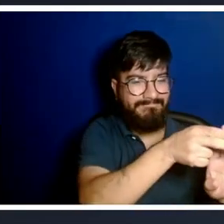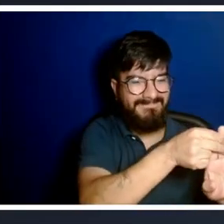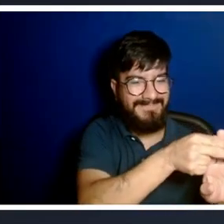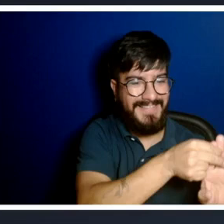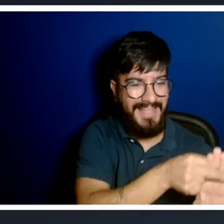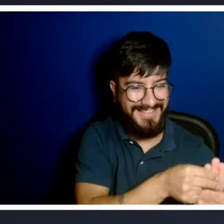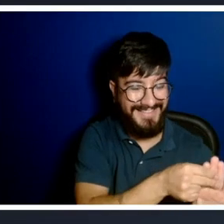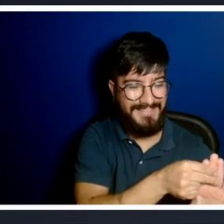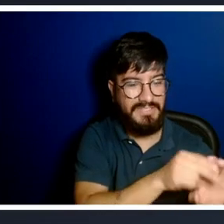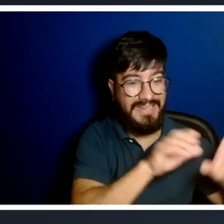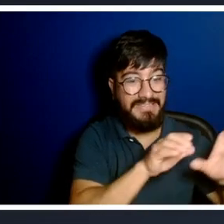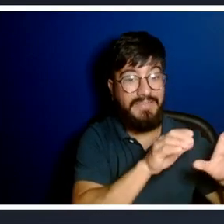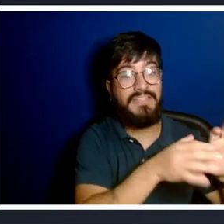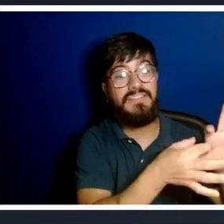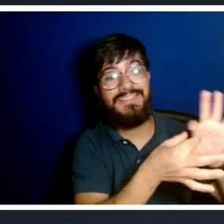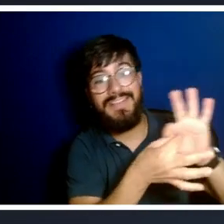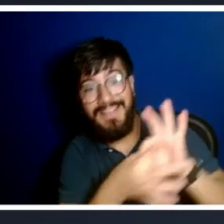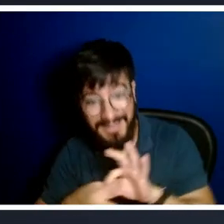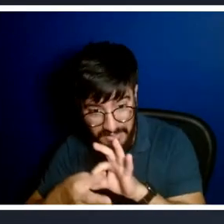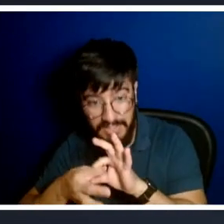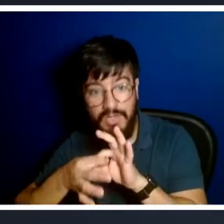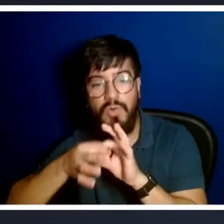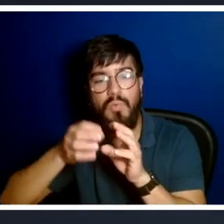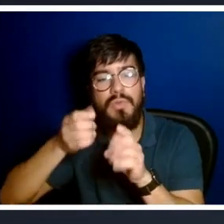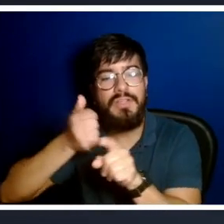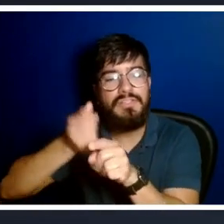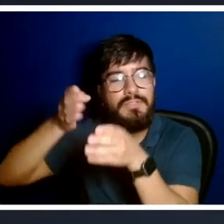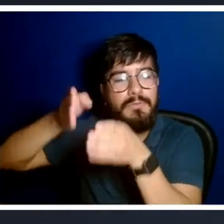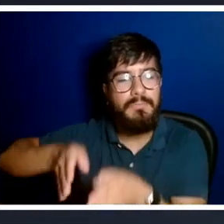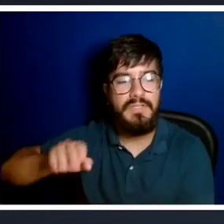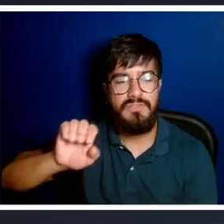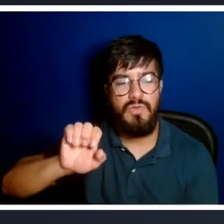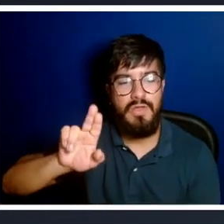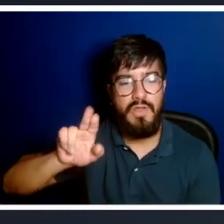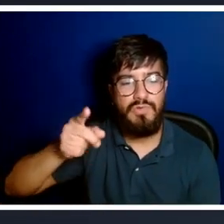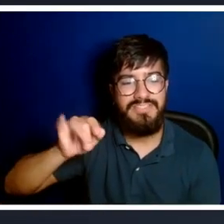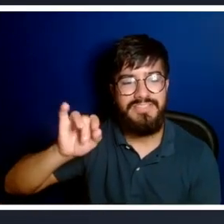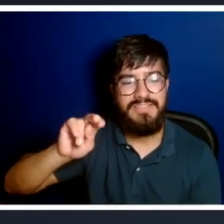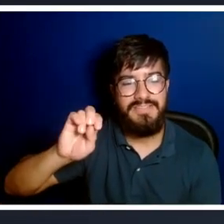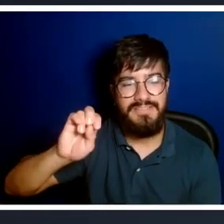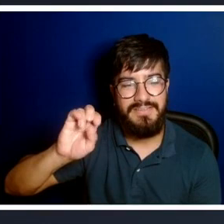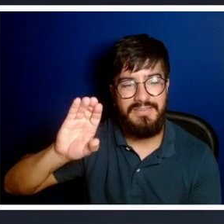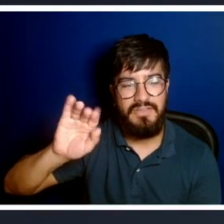as well as a set of stamps featuring sharks. And tied it all together with a picture book